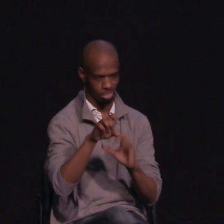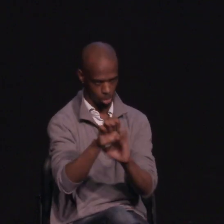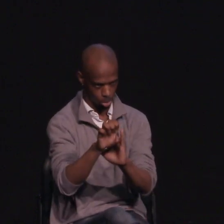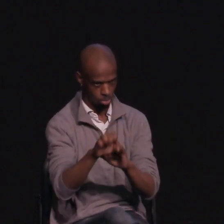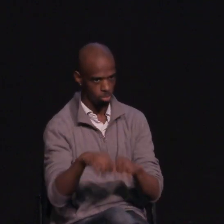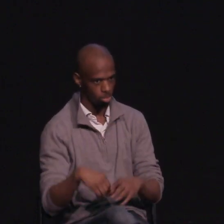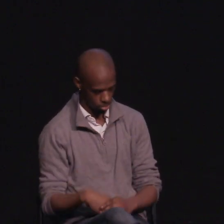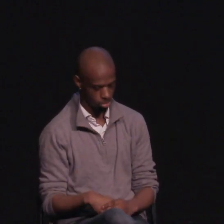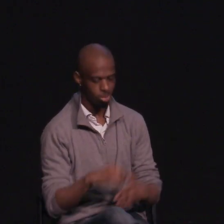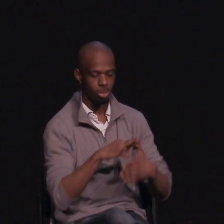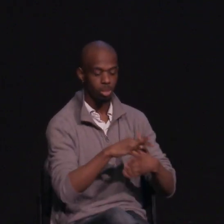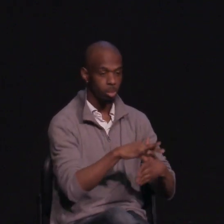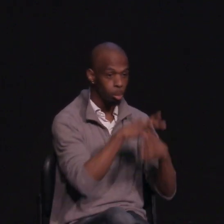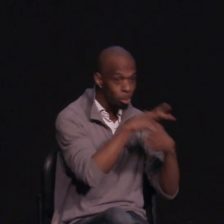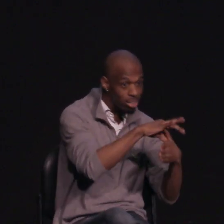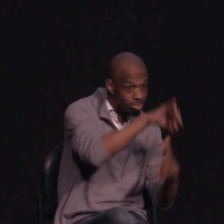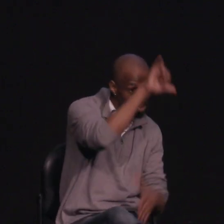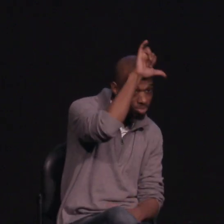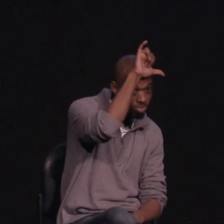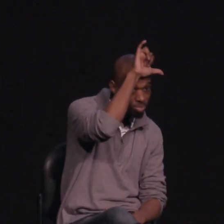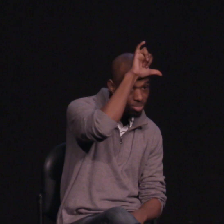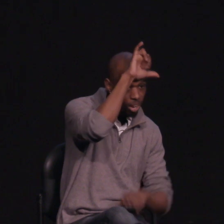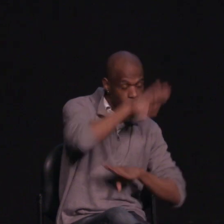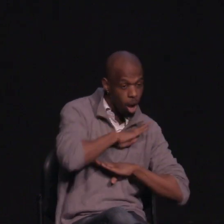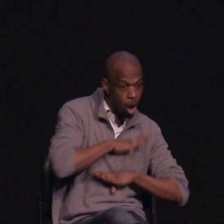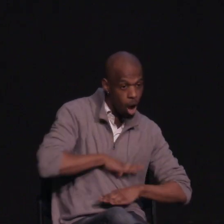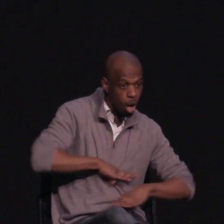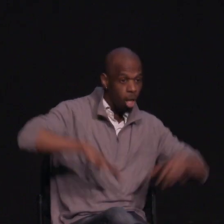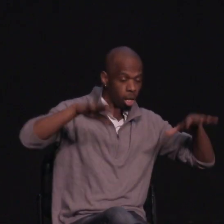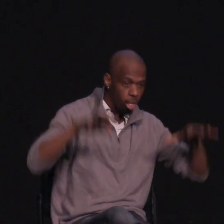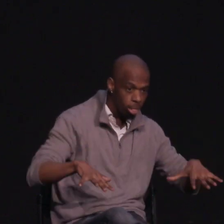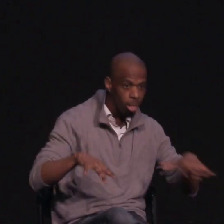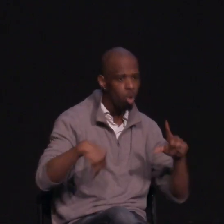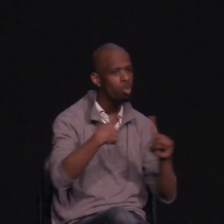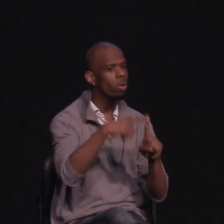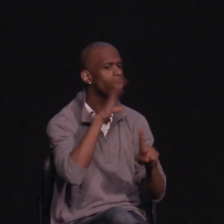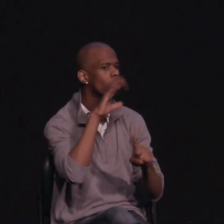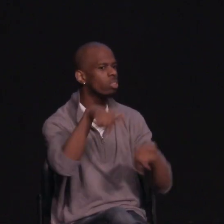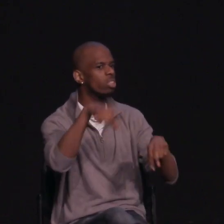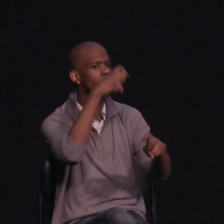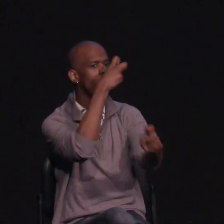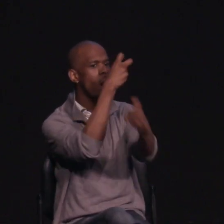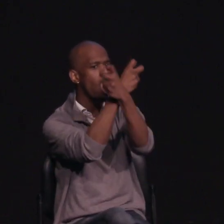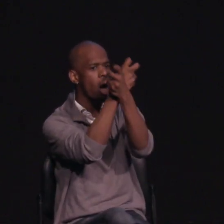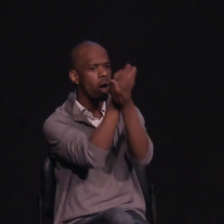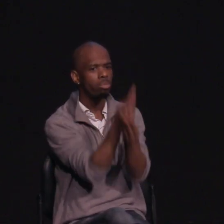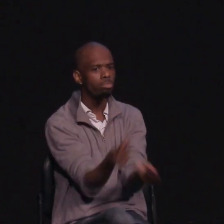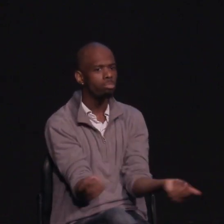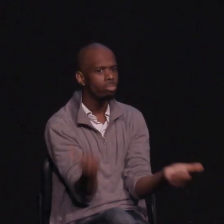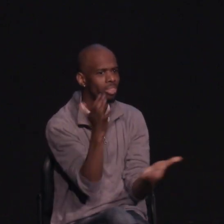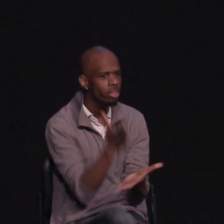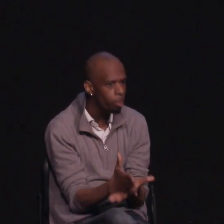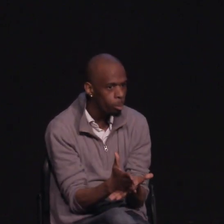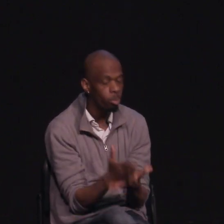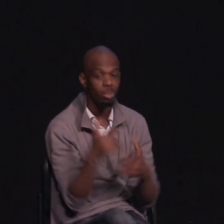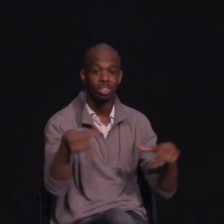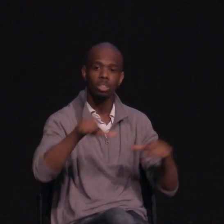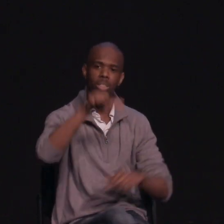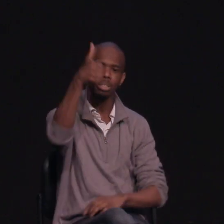"Beef, what a relief. When will this poisonous product cease? This is another Public Service announcement.